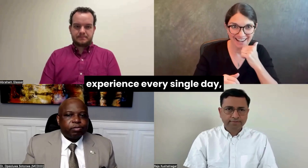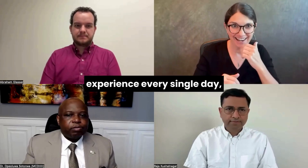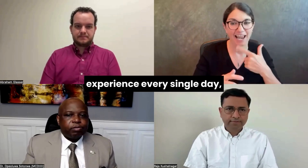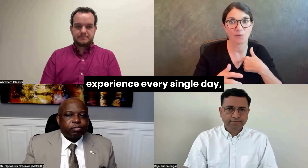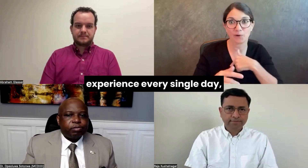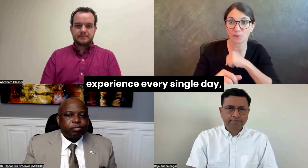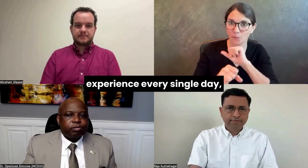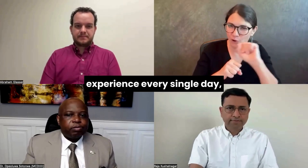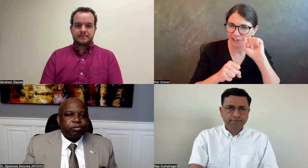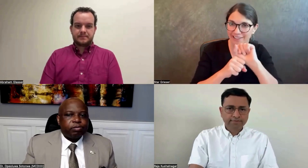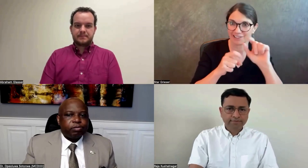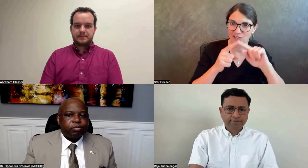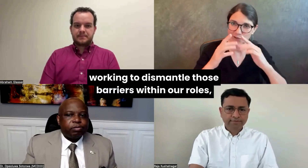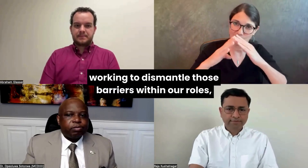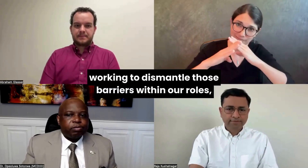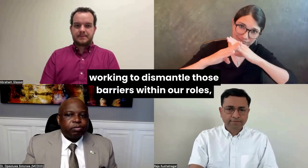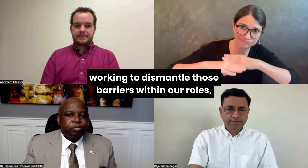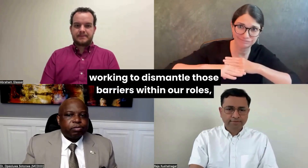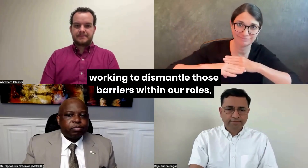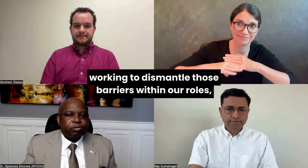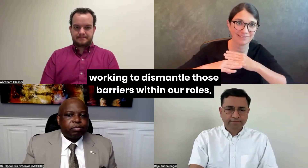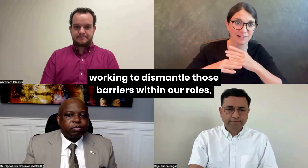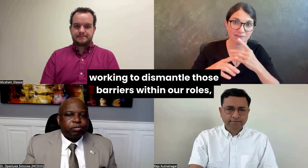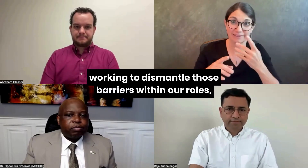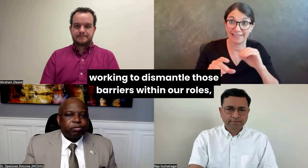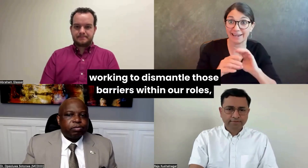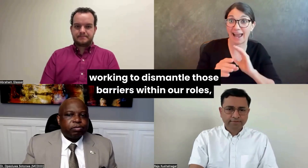working to dismantle those barriers within our roles,